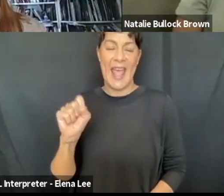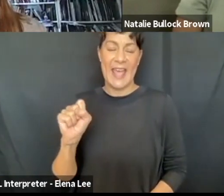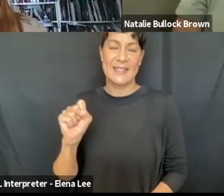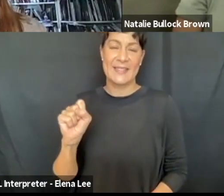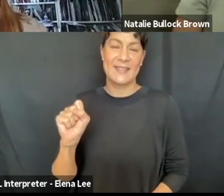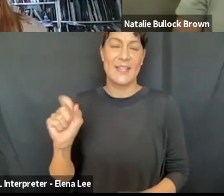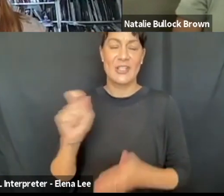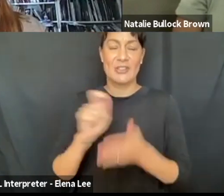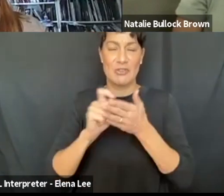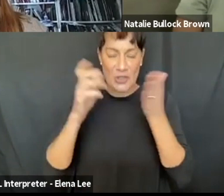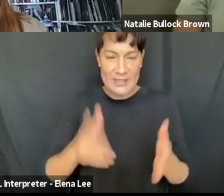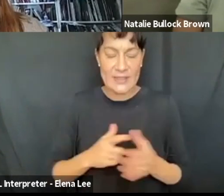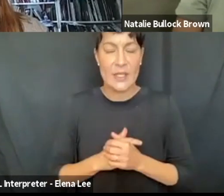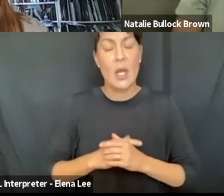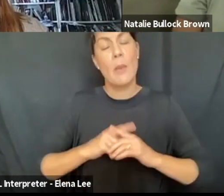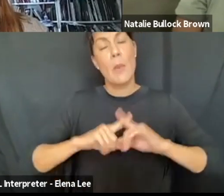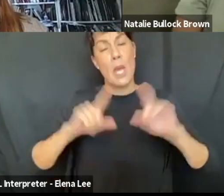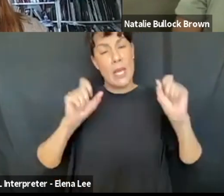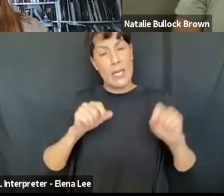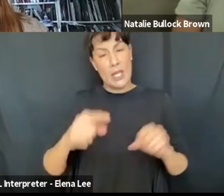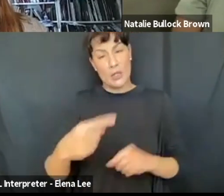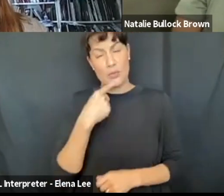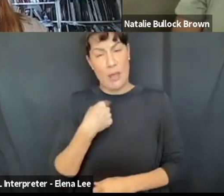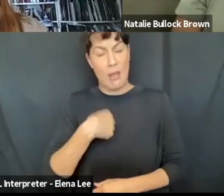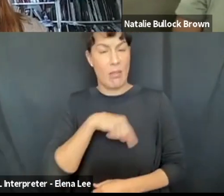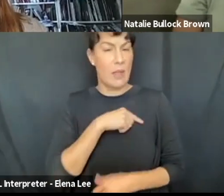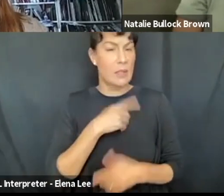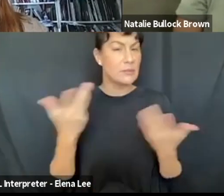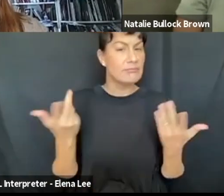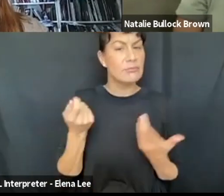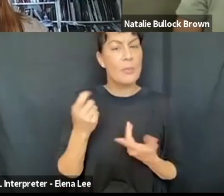but can you tell us a bit about how you work?